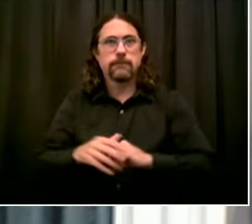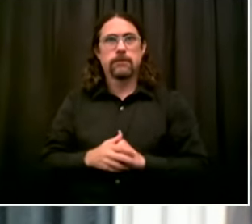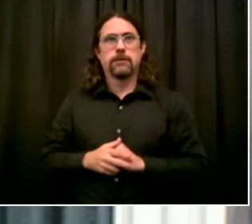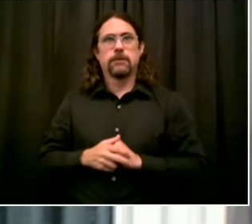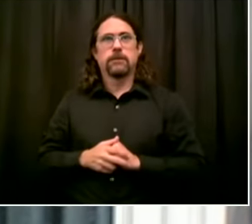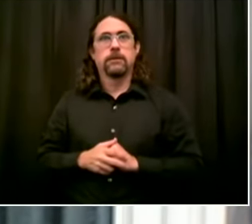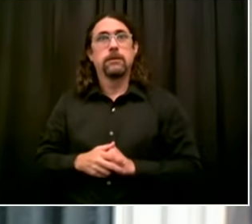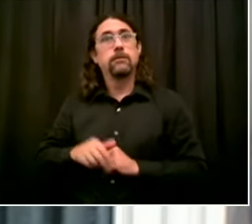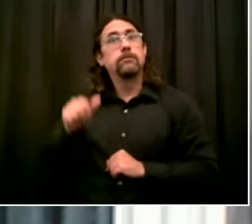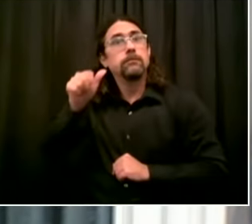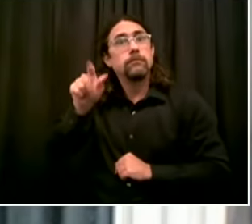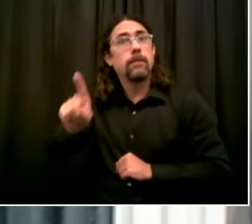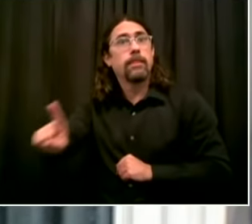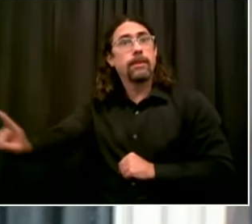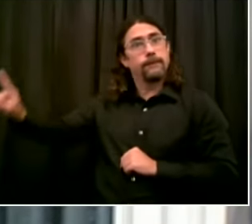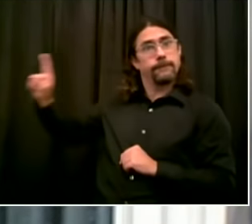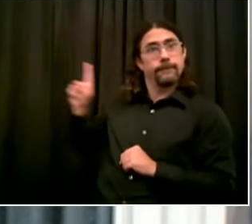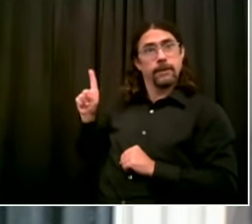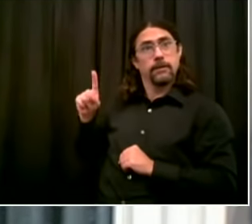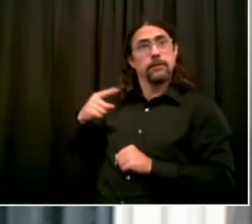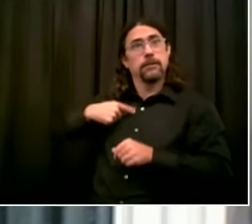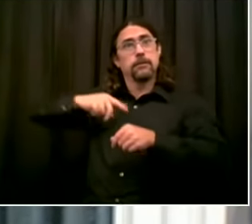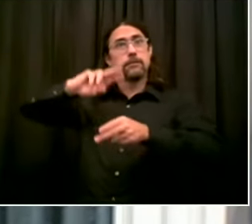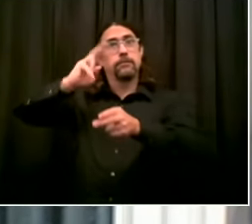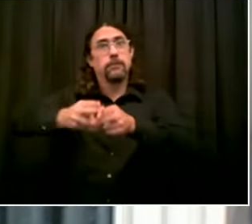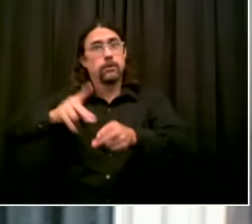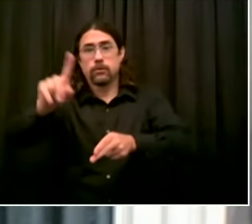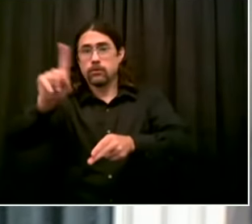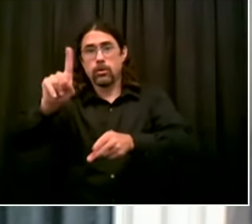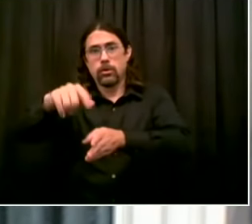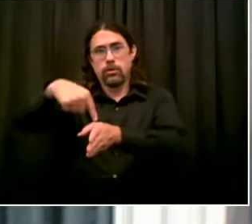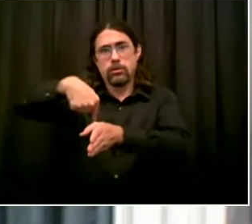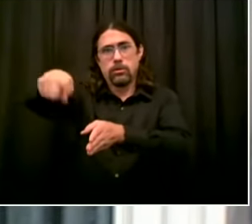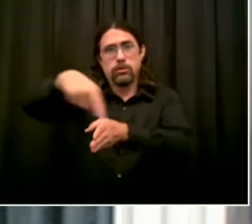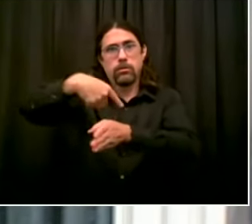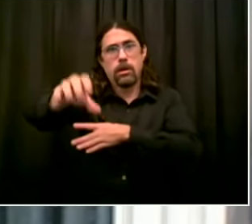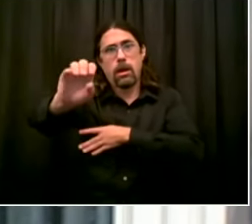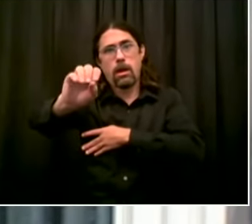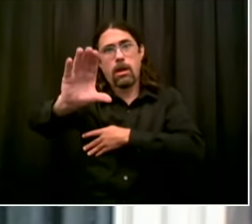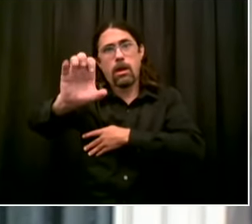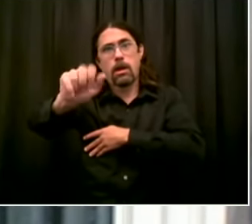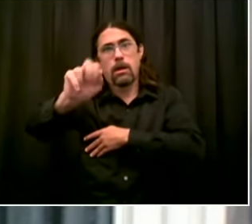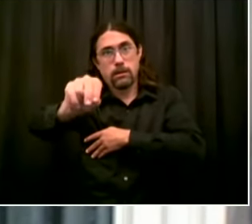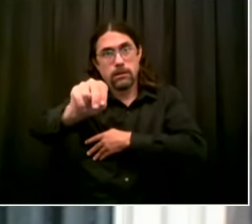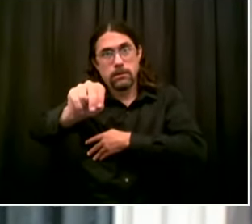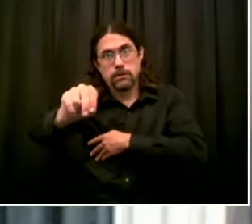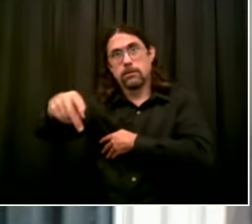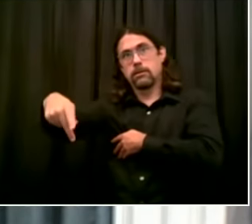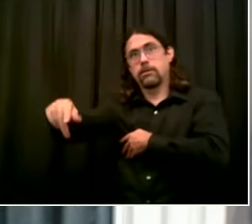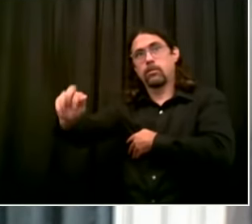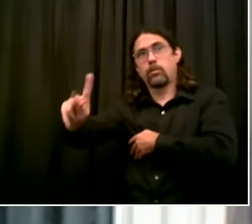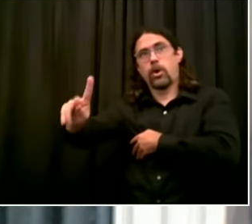IF YOU COULD TELL US ACEXTLY HOW MANY CASES